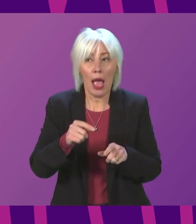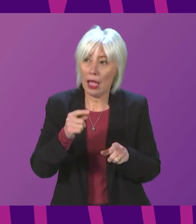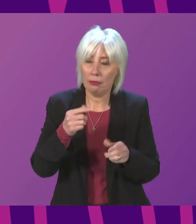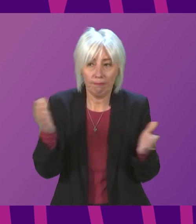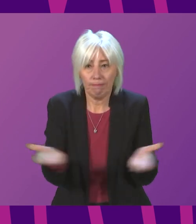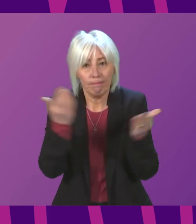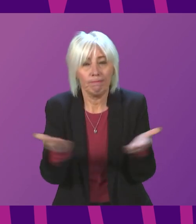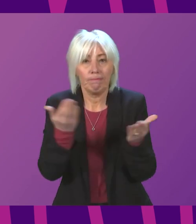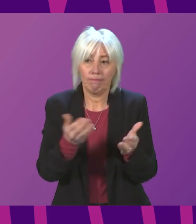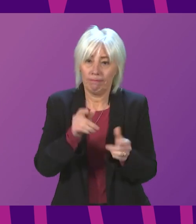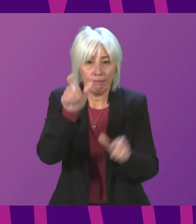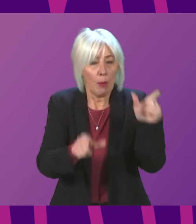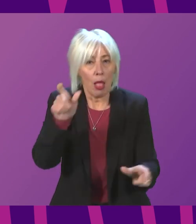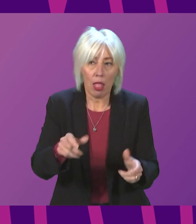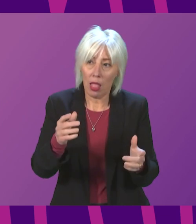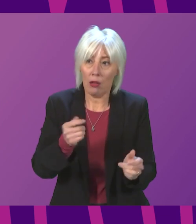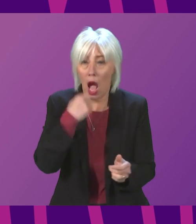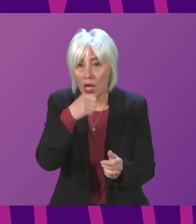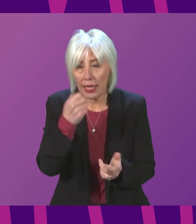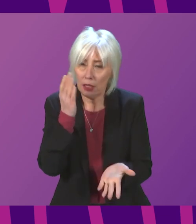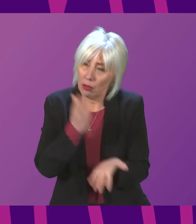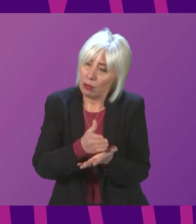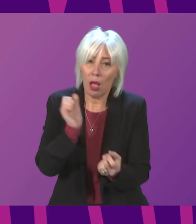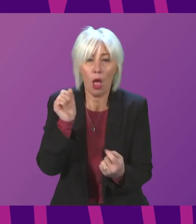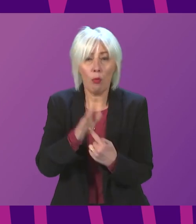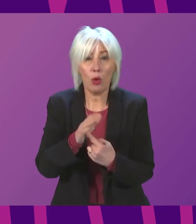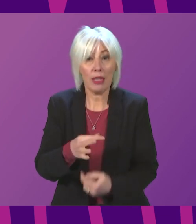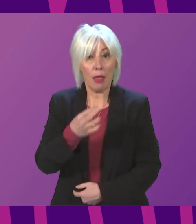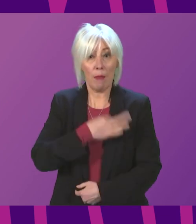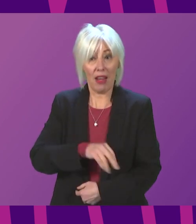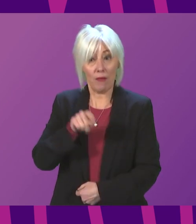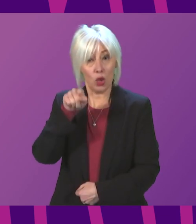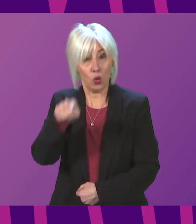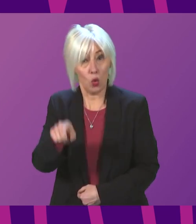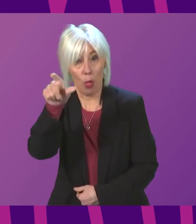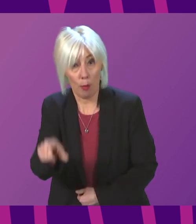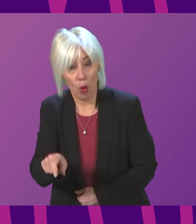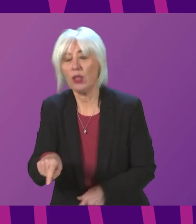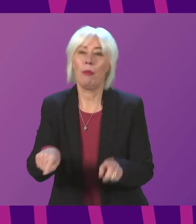of the importance of testing and the benefits to them and the wider population of taking